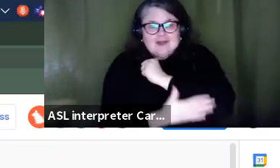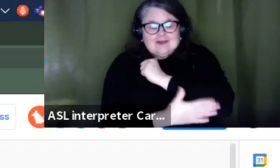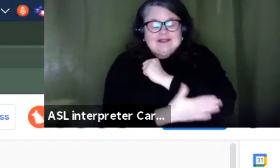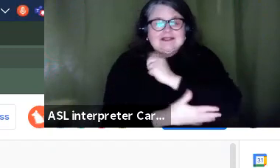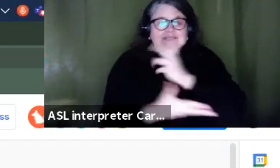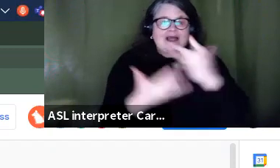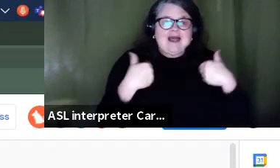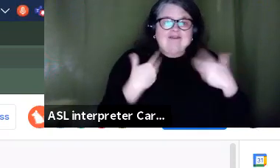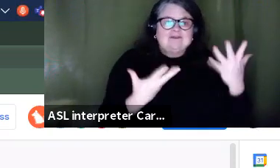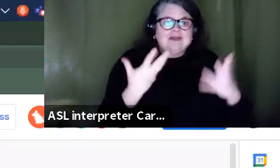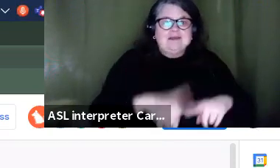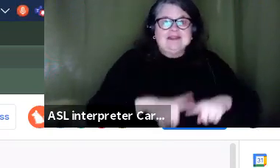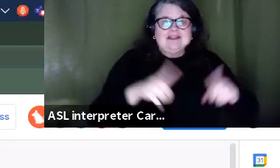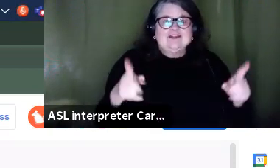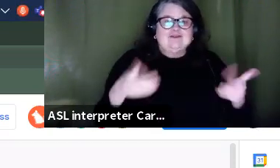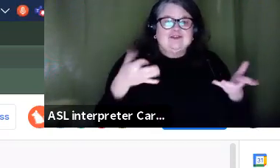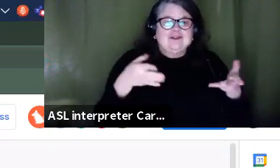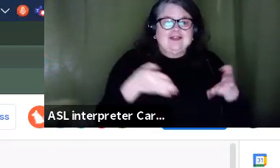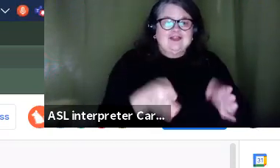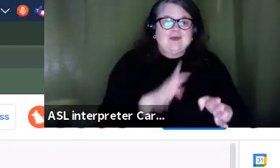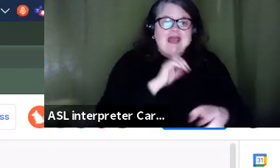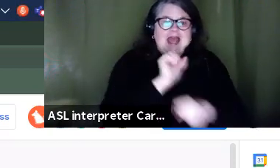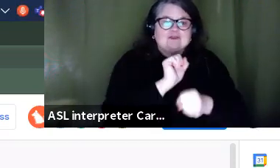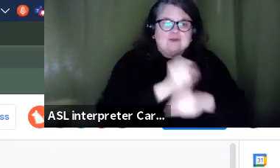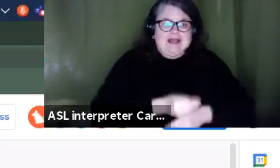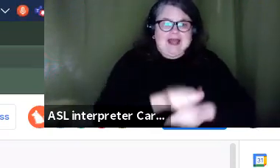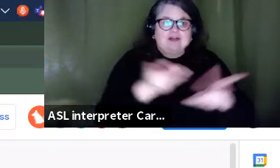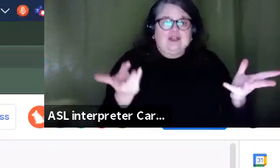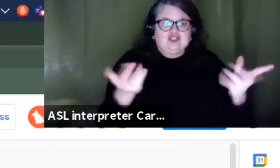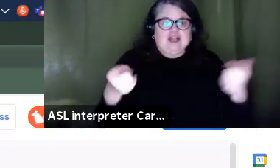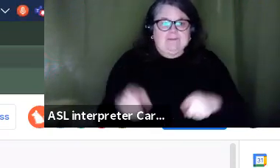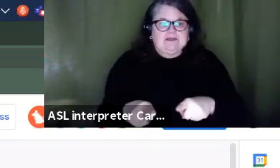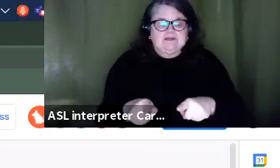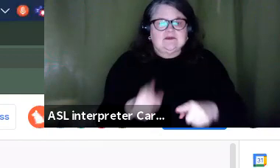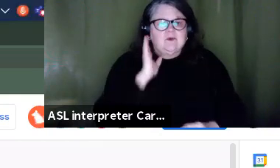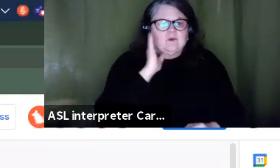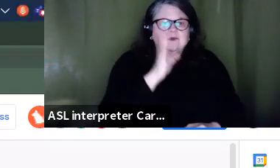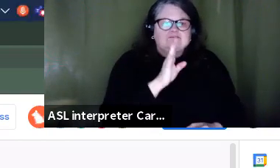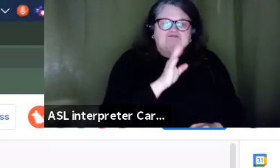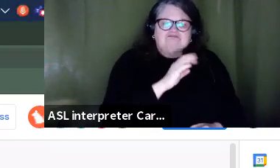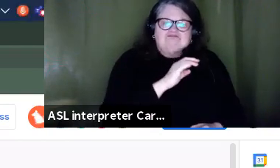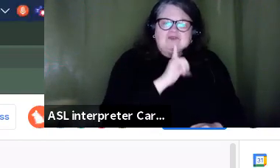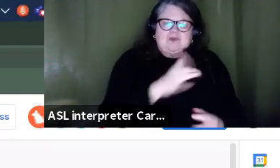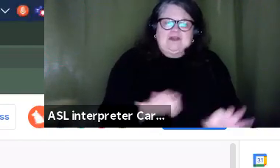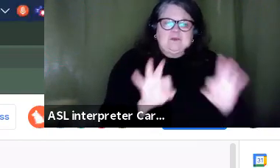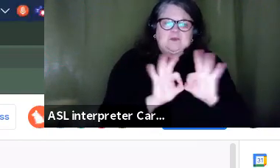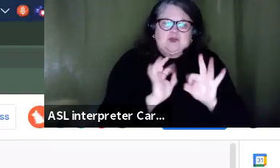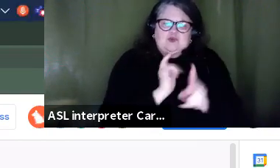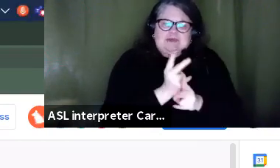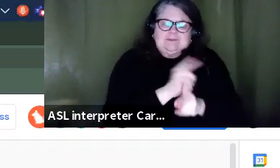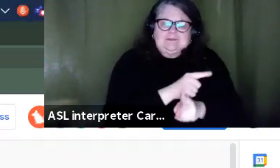counties are allowed to implement in is a variety of facilities smed as we heard earlier, some counties may be